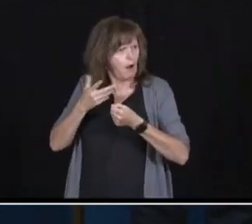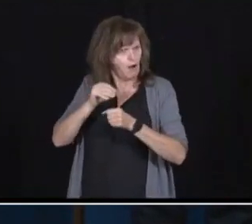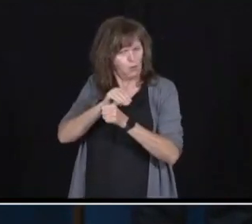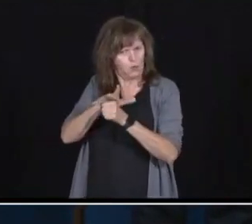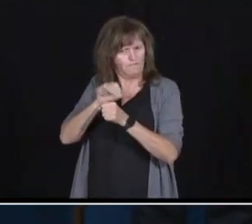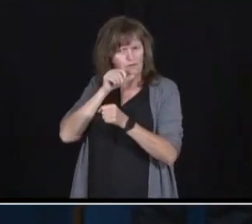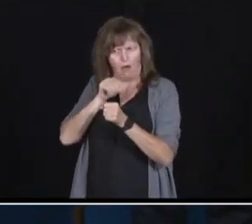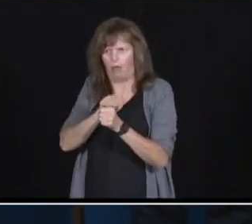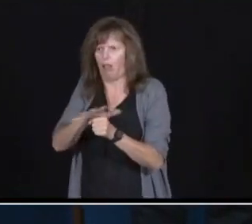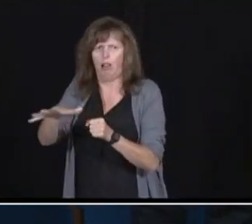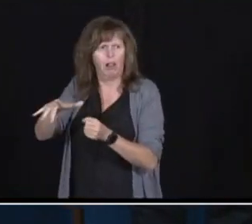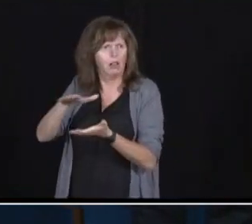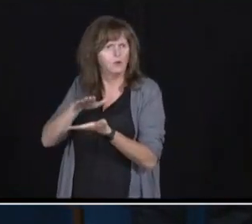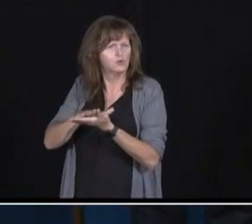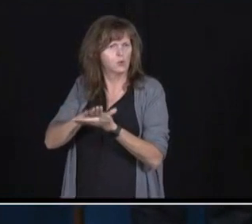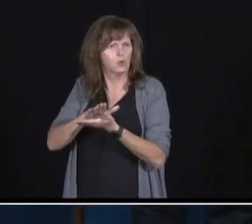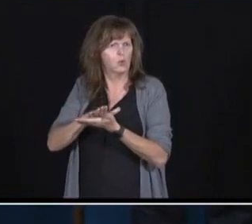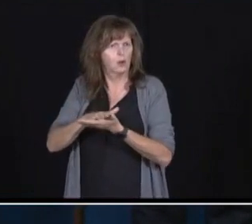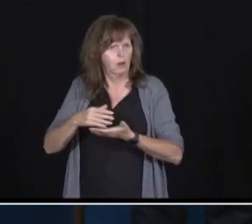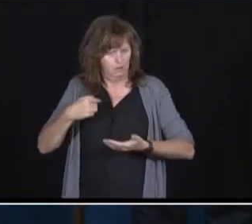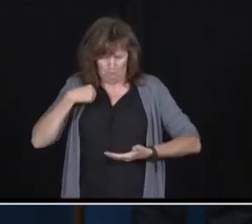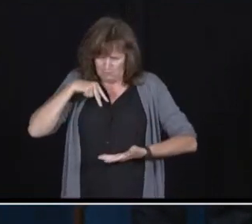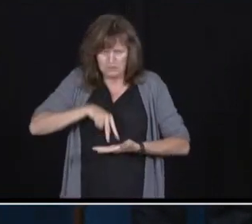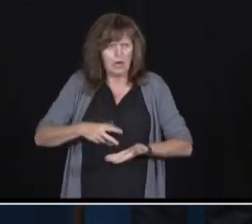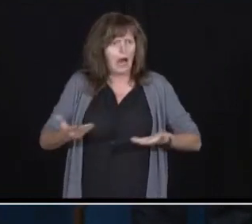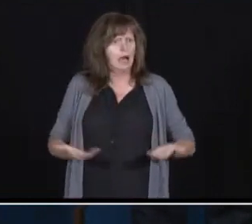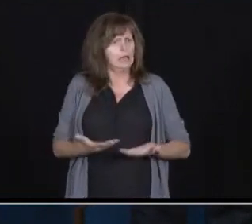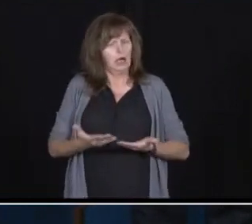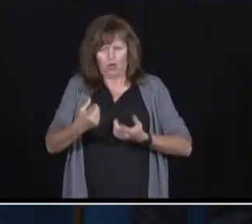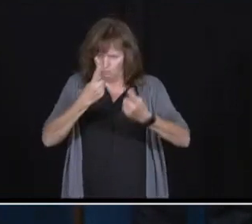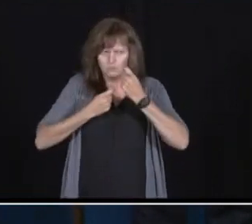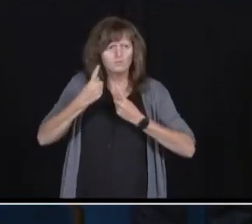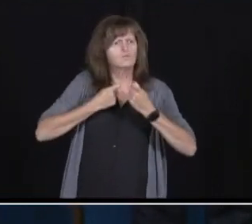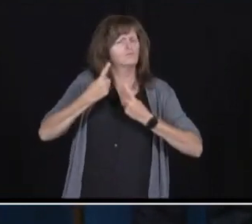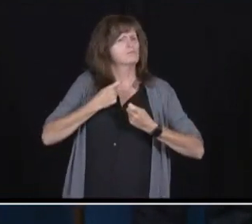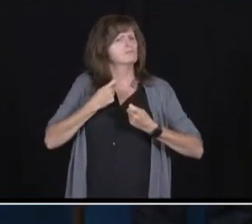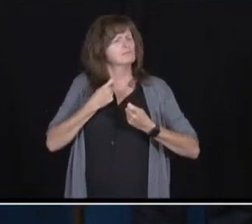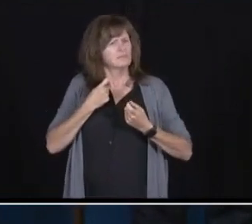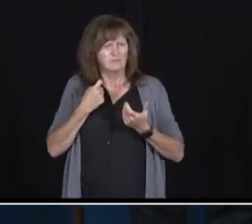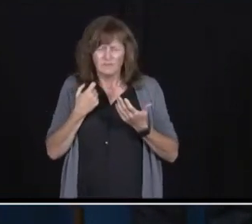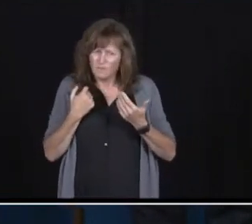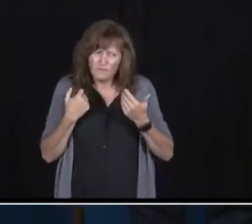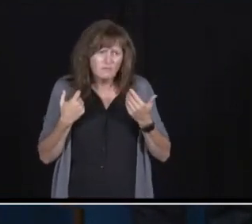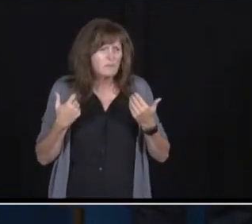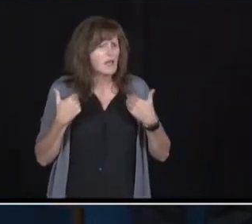We know that you have questions on how we work collaboratively to stop the spread of COVID-19 within our school.